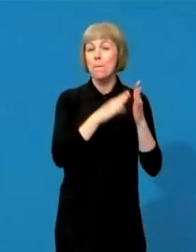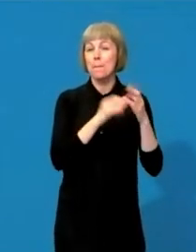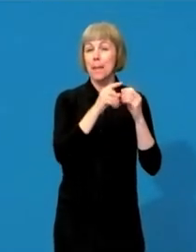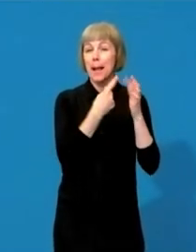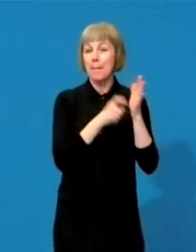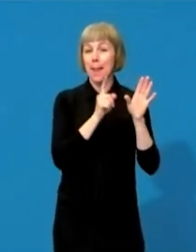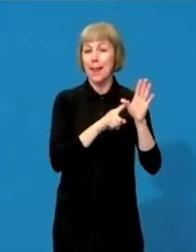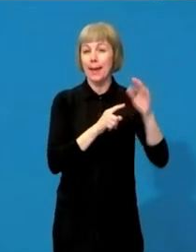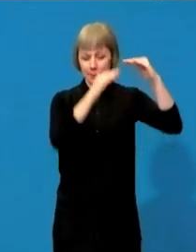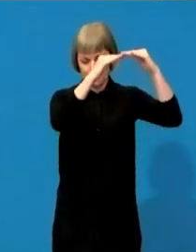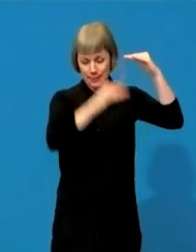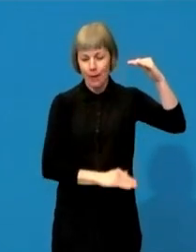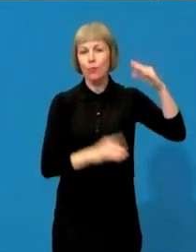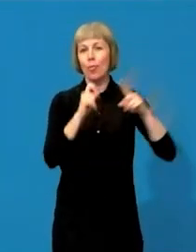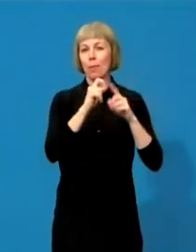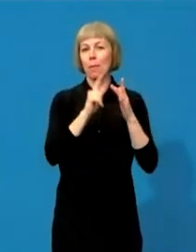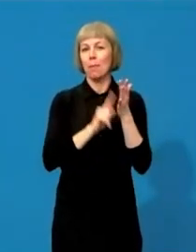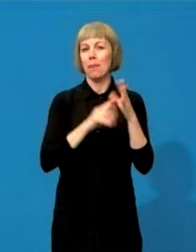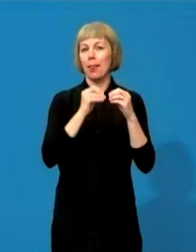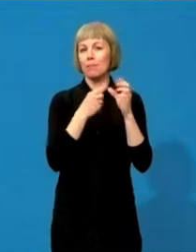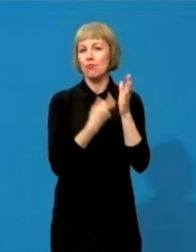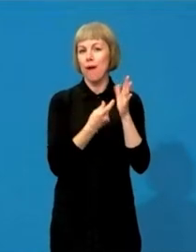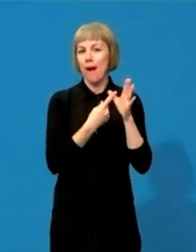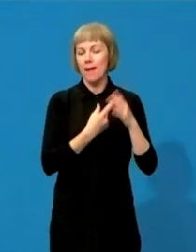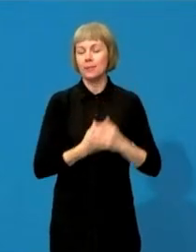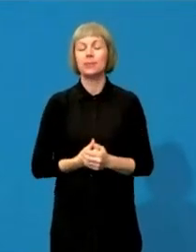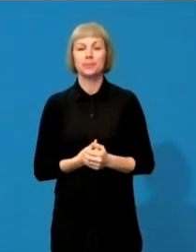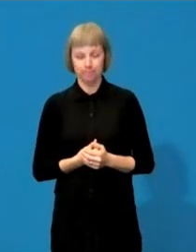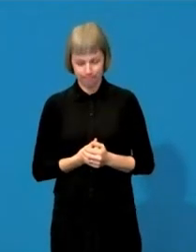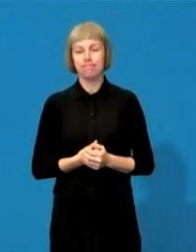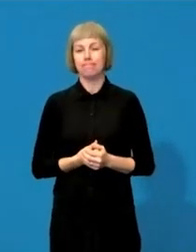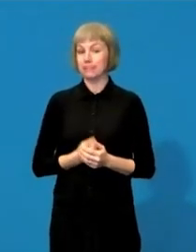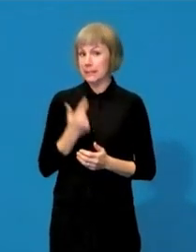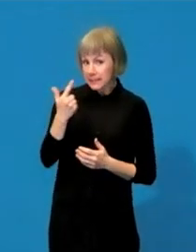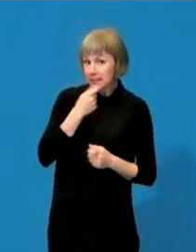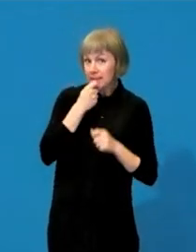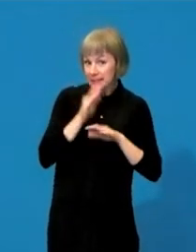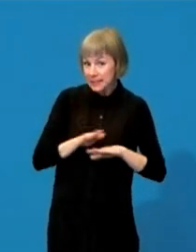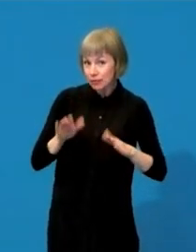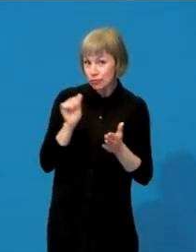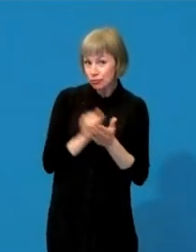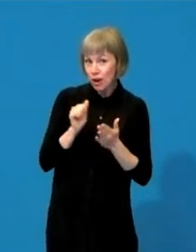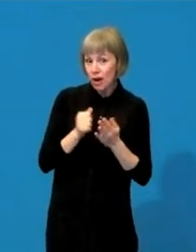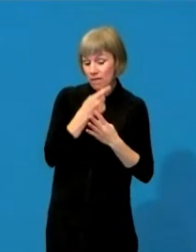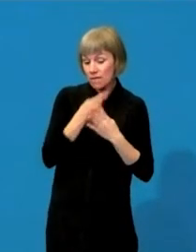And you're a dad of seven kids? Yeah. And at the moment you have four in your care?